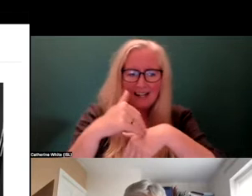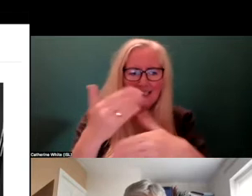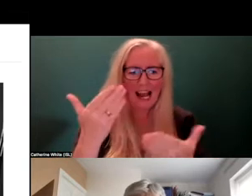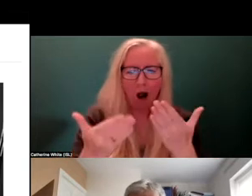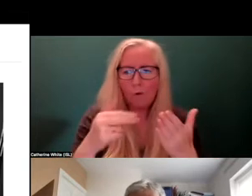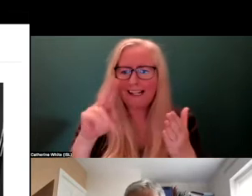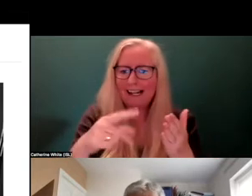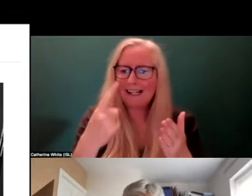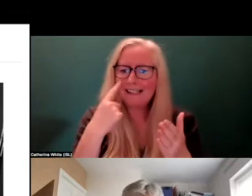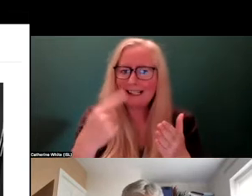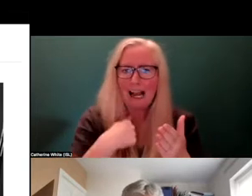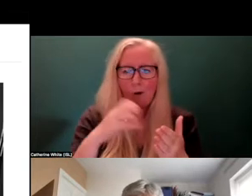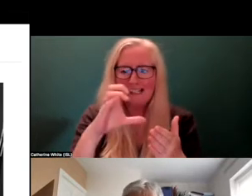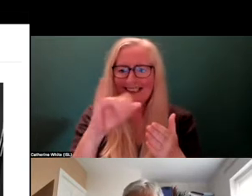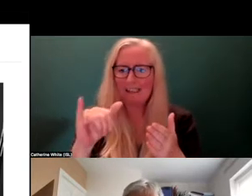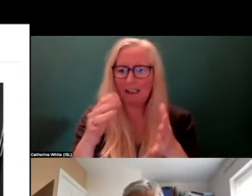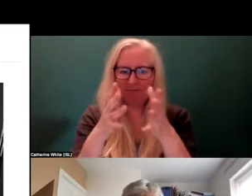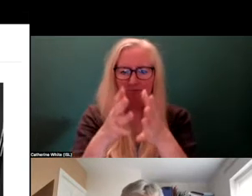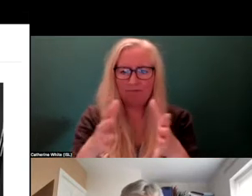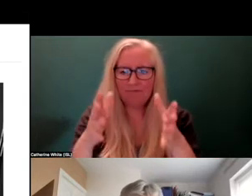in how we shape the evolution of our cities going forward.